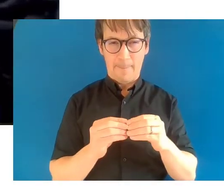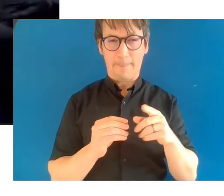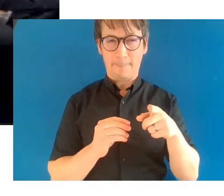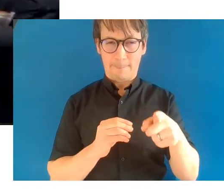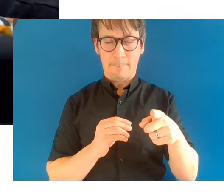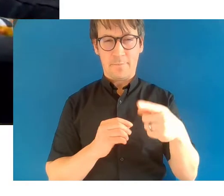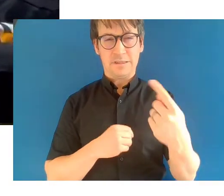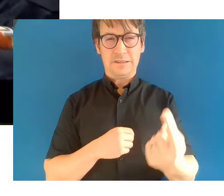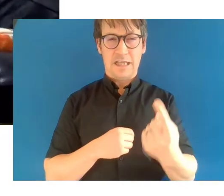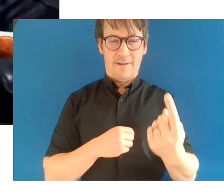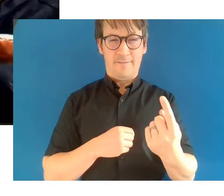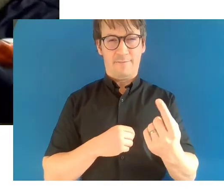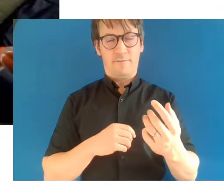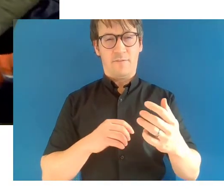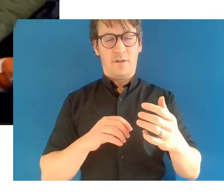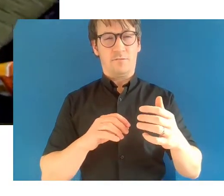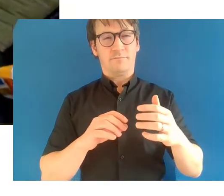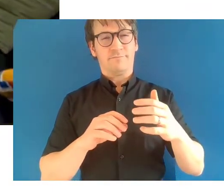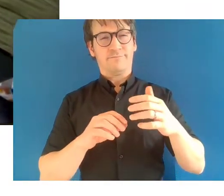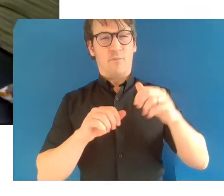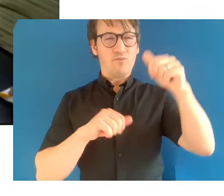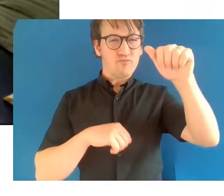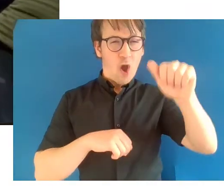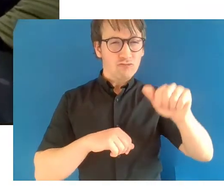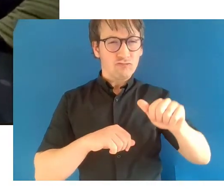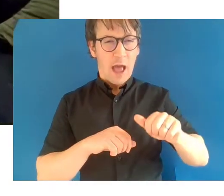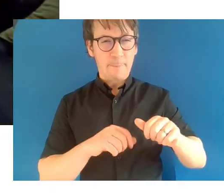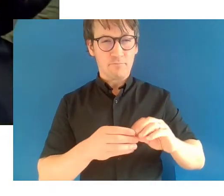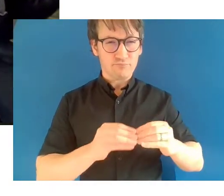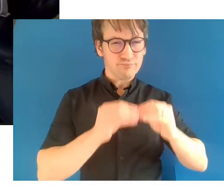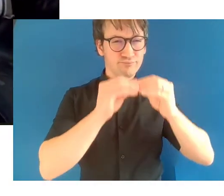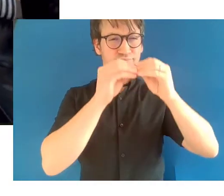He’s a software engineer and he works on everything really.